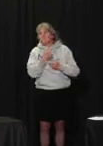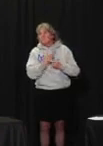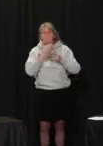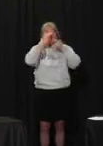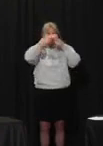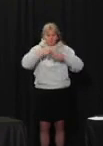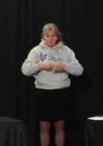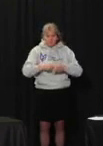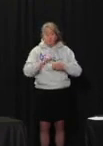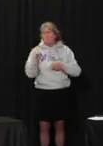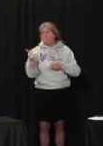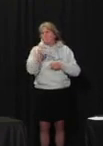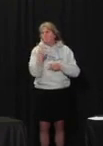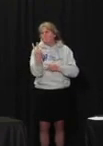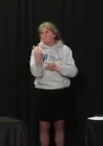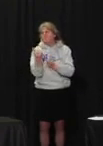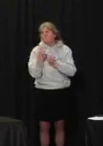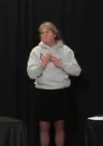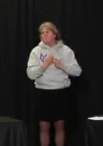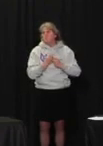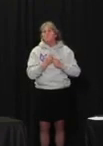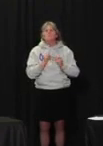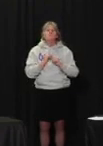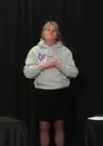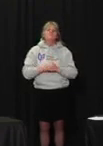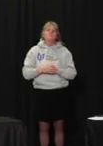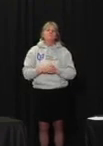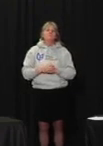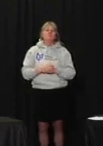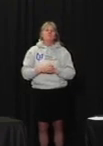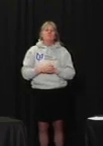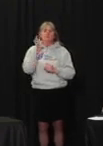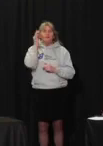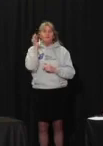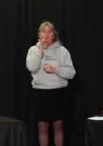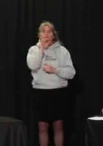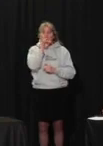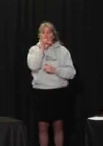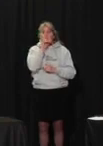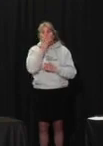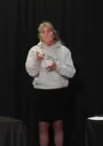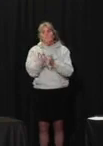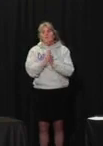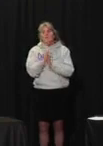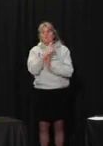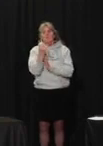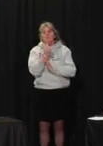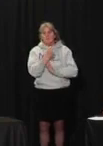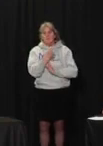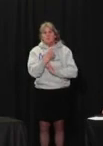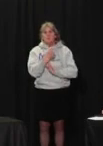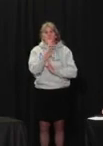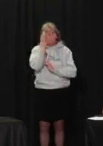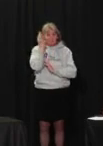We will call you by name and you will each have one question plus one follow-up. Or French-speaking journalists are encouraged to ask their